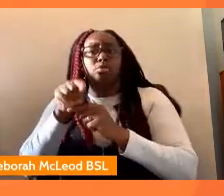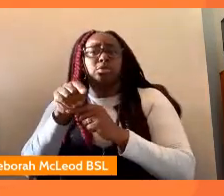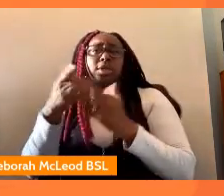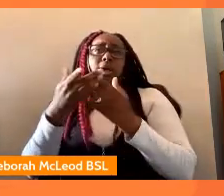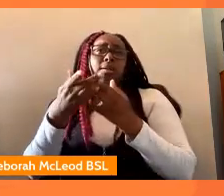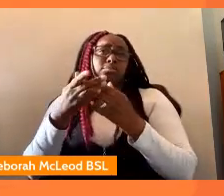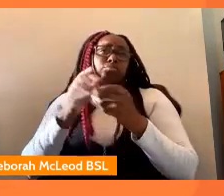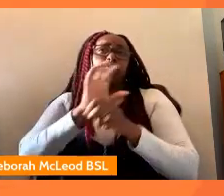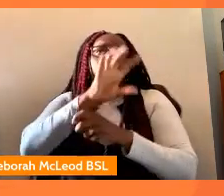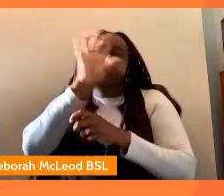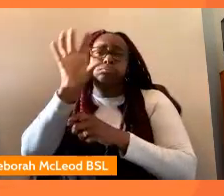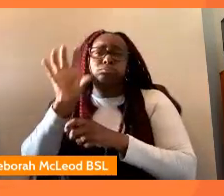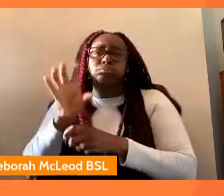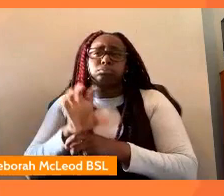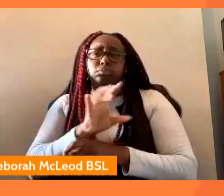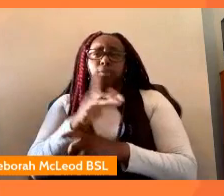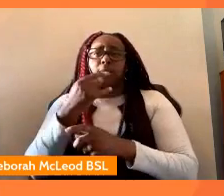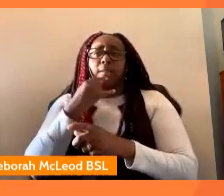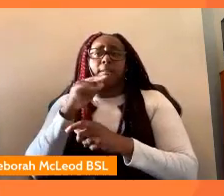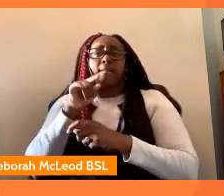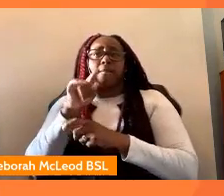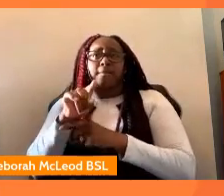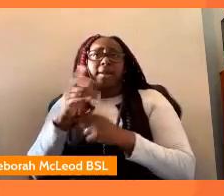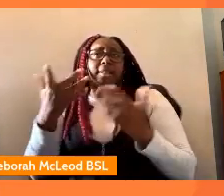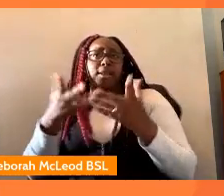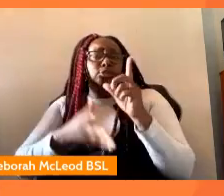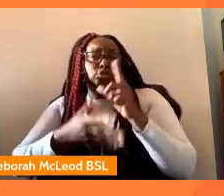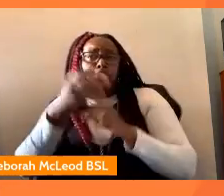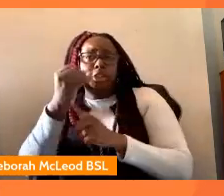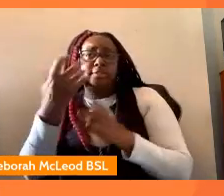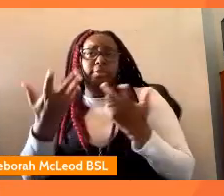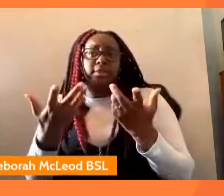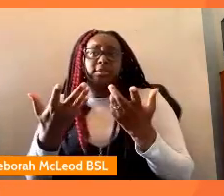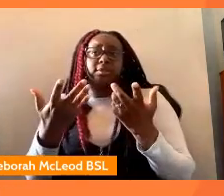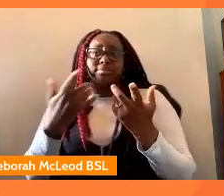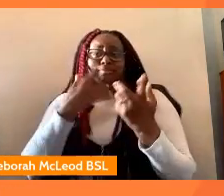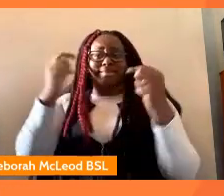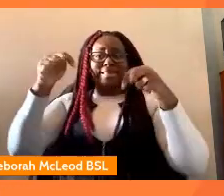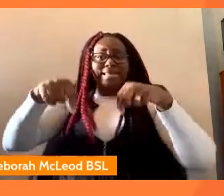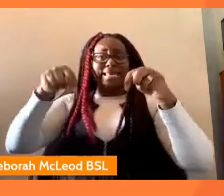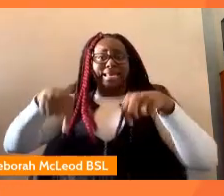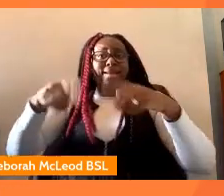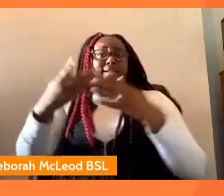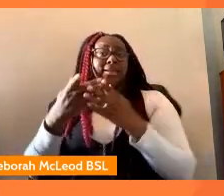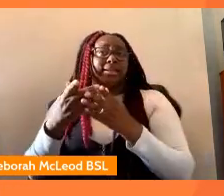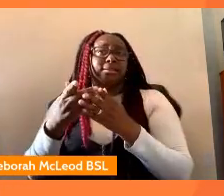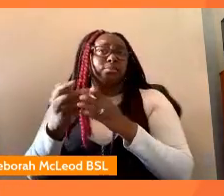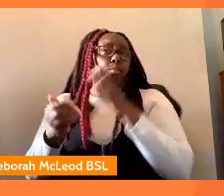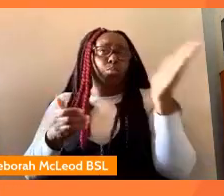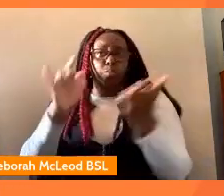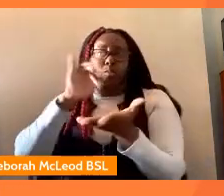and we have done so by putting a spotlight on the incredible achievements occurring here in the west midlands and the creative forces behind